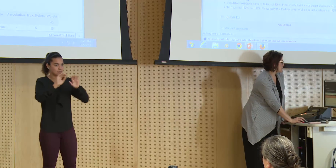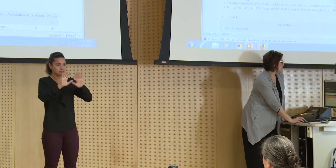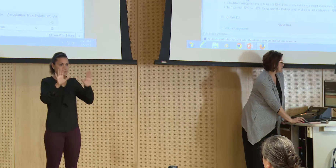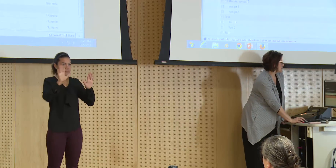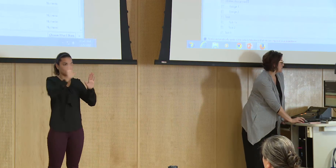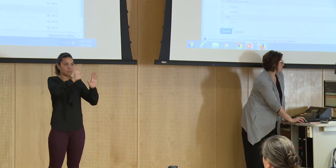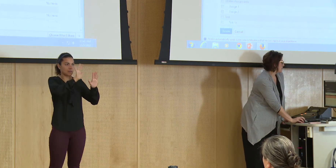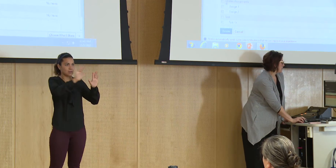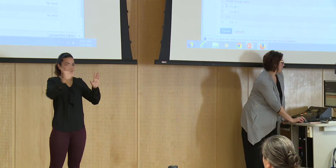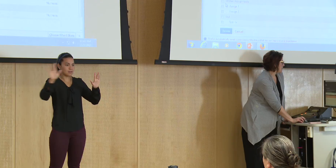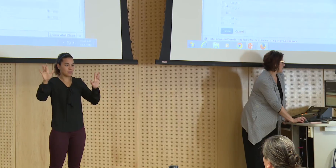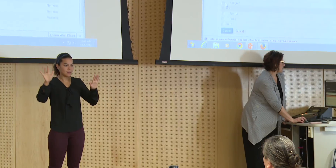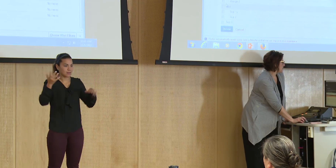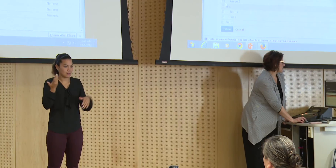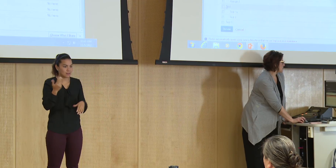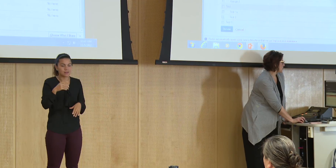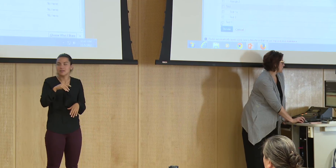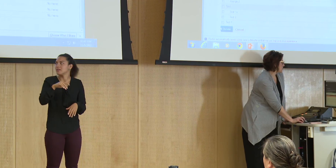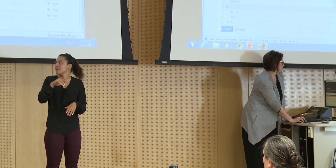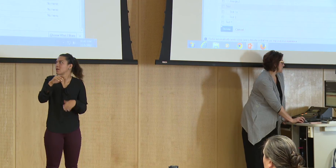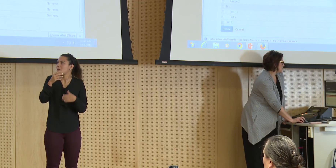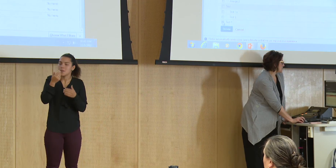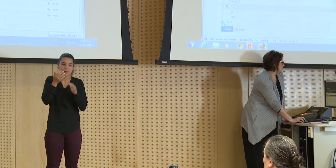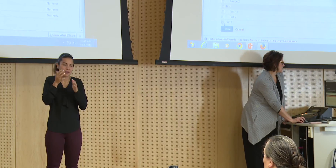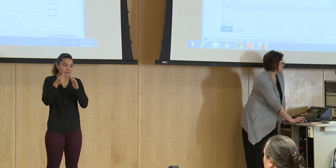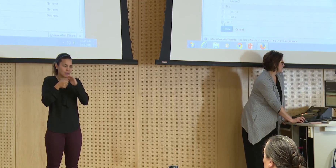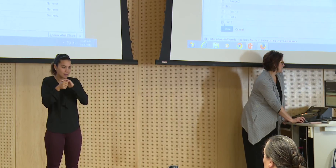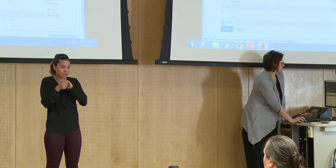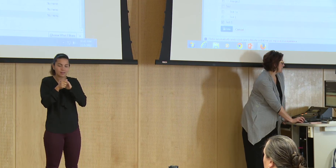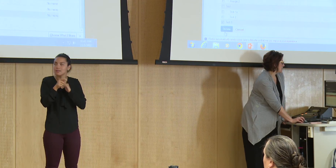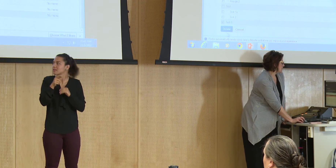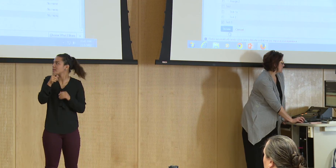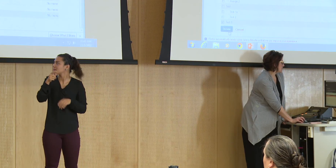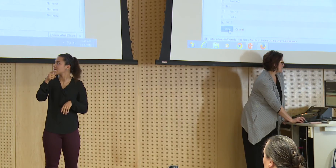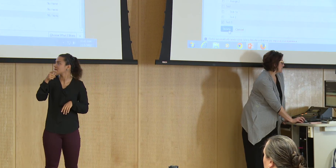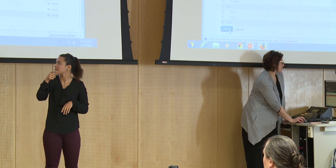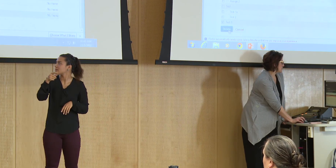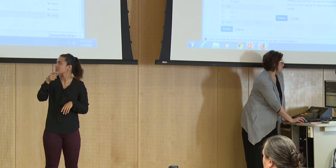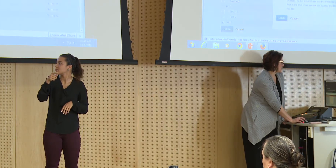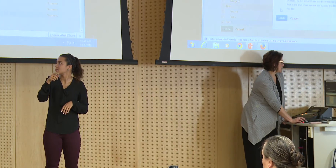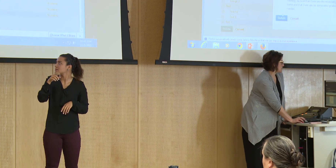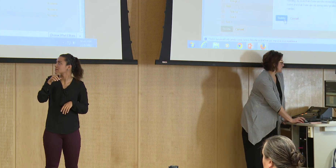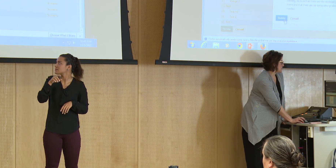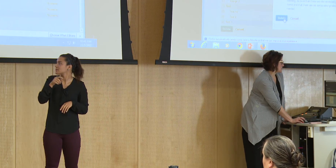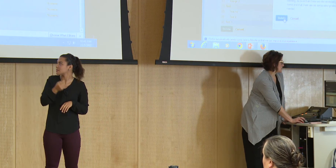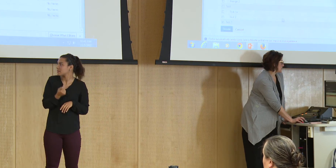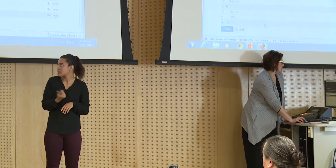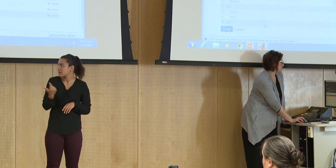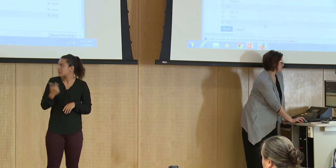And then here's where you can delete extra items that you don't need.